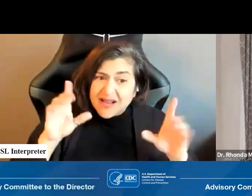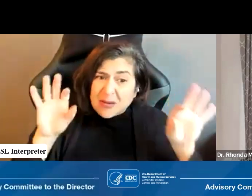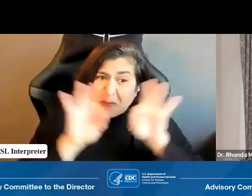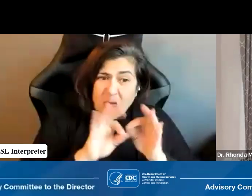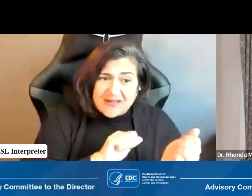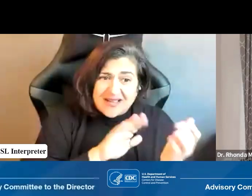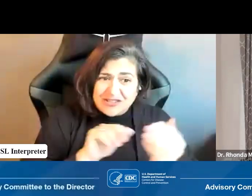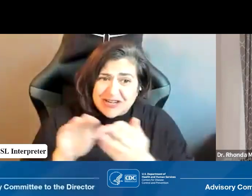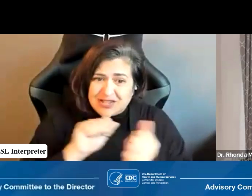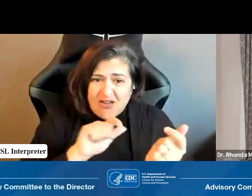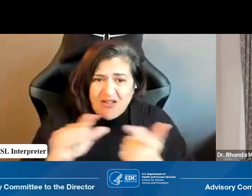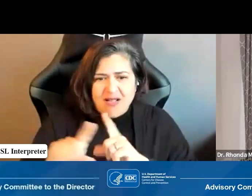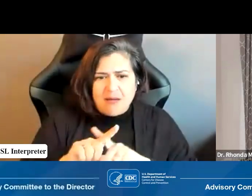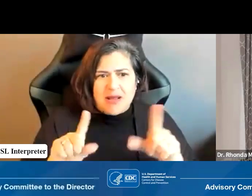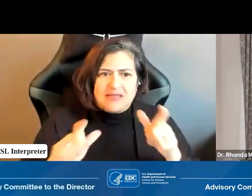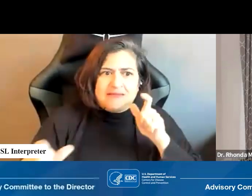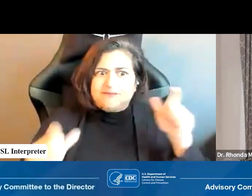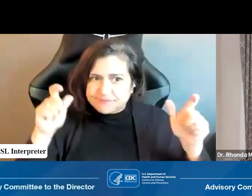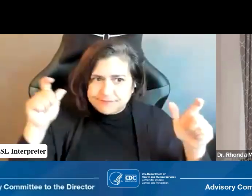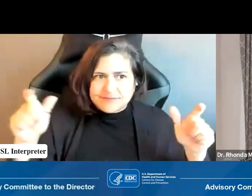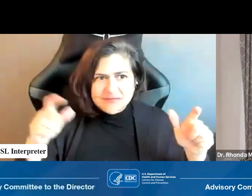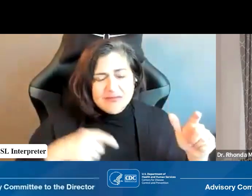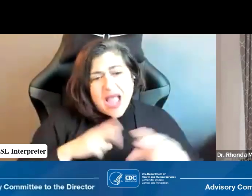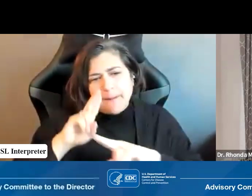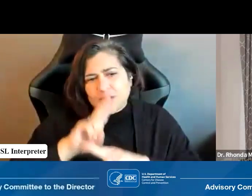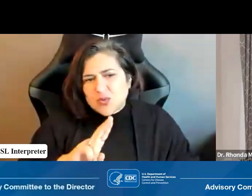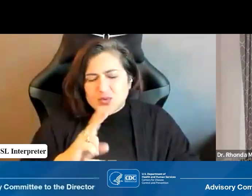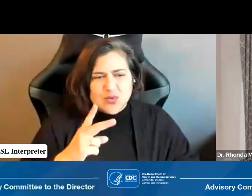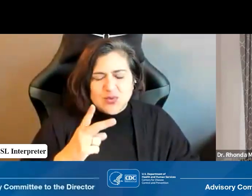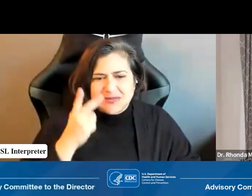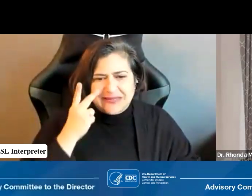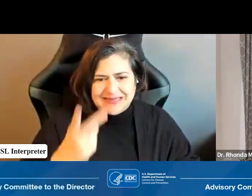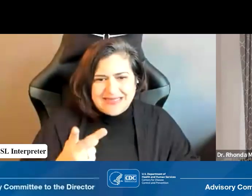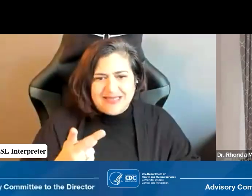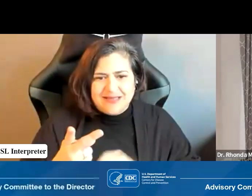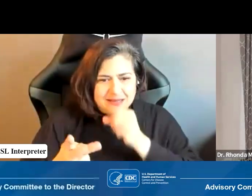And I'm used to seeing challenges and things be completely near the impossible thing,